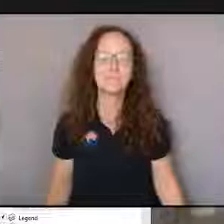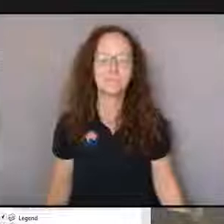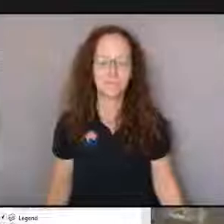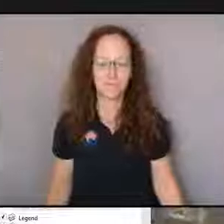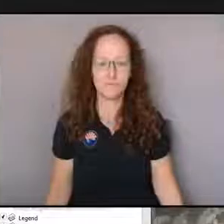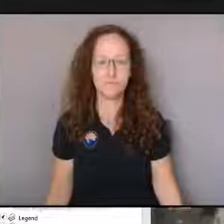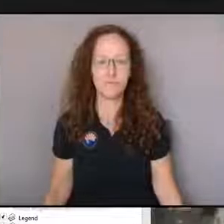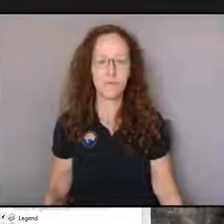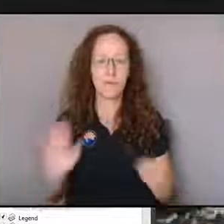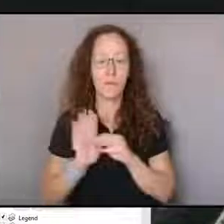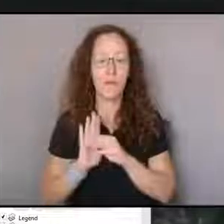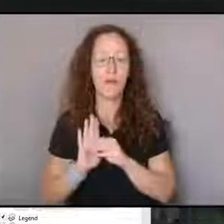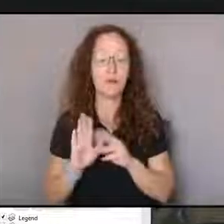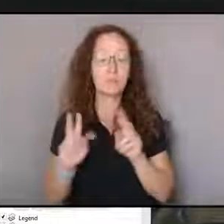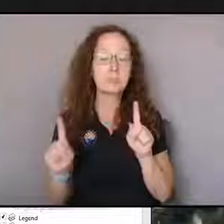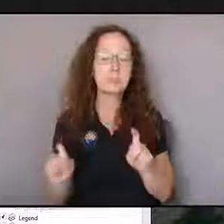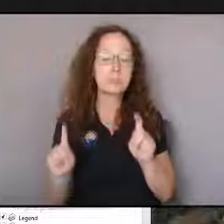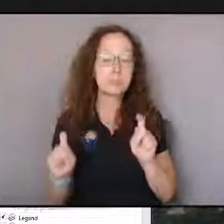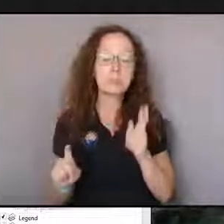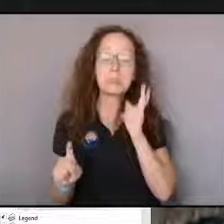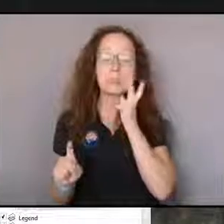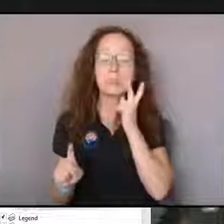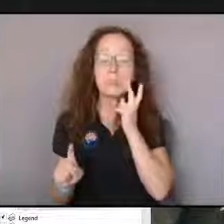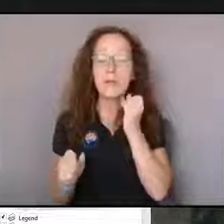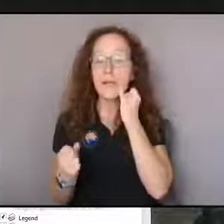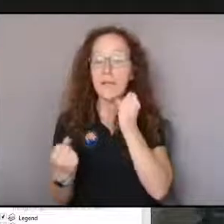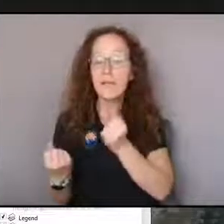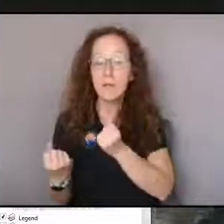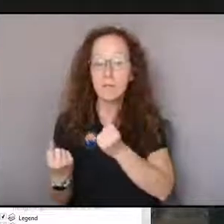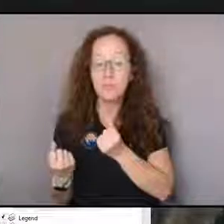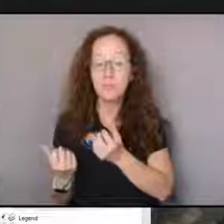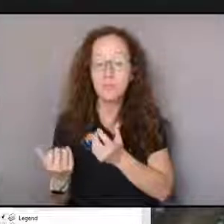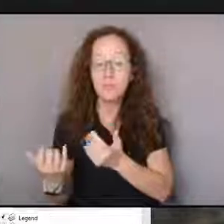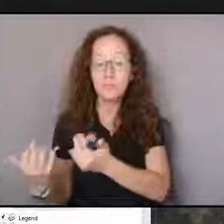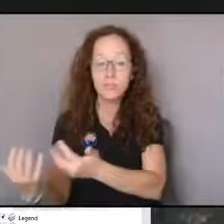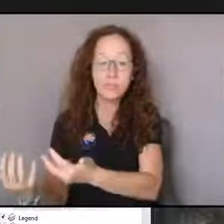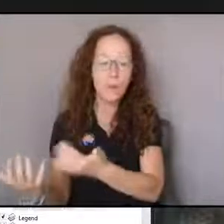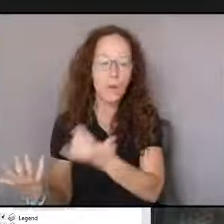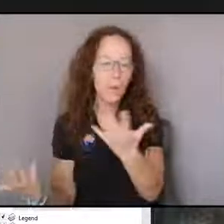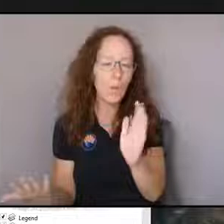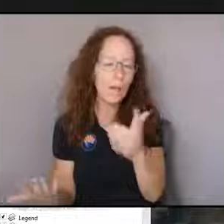YOU HAD A MODEL RUN, SEE WHAT WOULD HAPPEN IF THAT FIRE CONTINUES TO GROW.